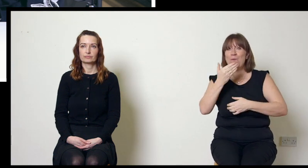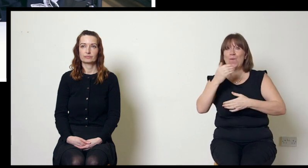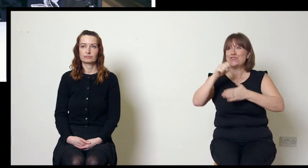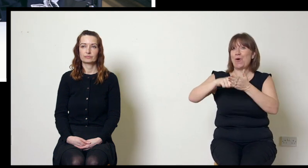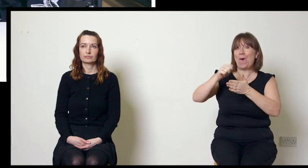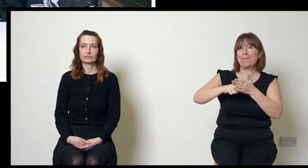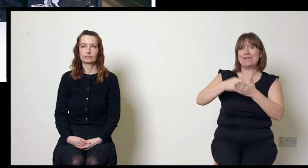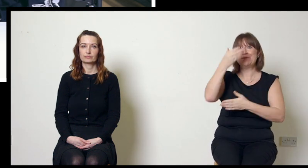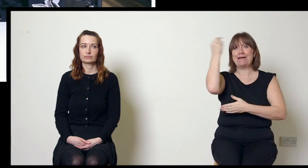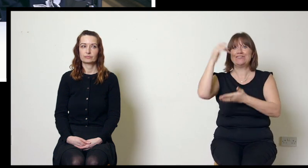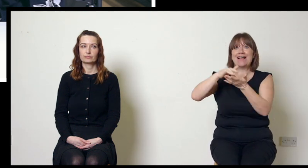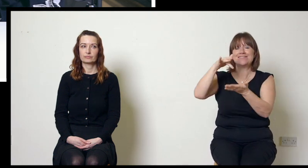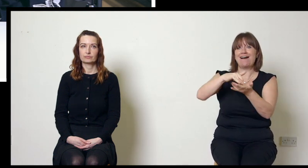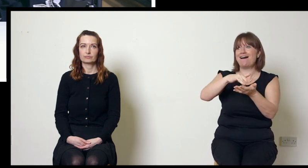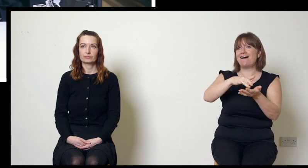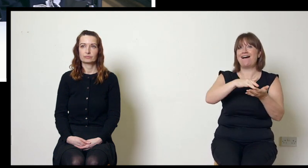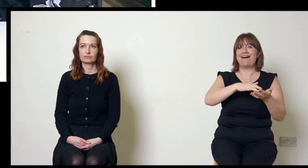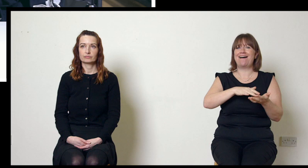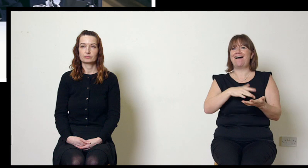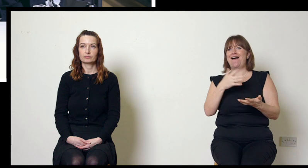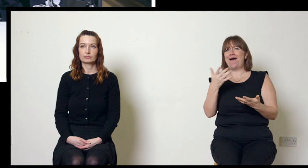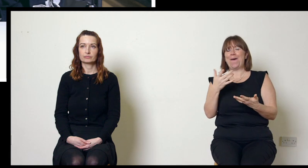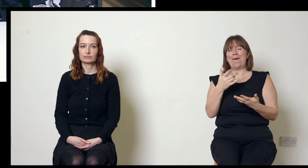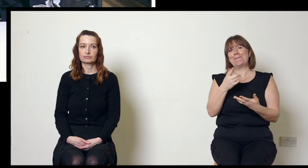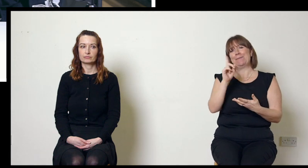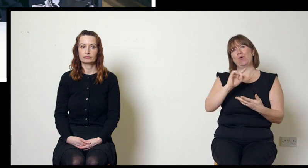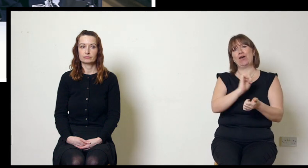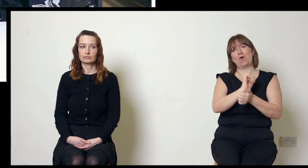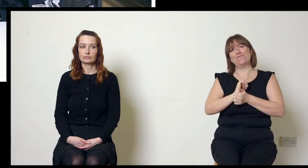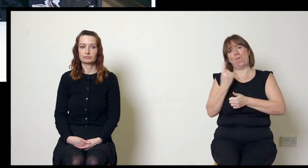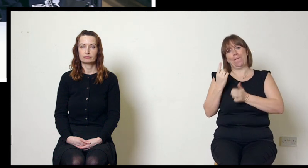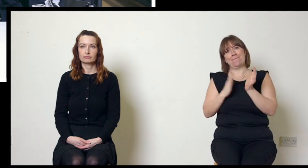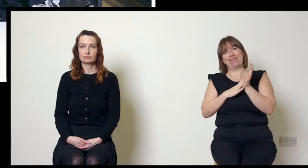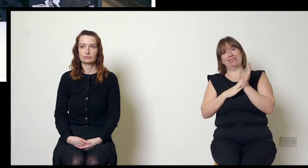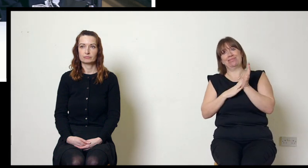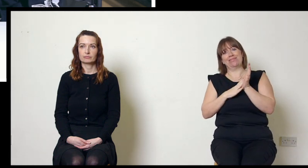the Dementia Centre and people were able to adopt them for like a month. But people have kept them.